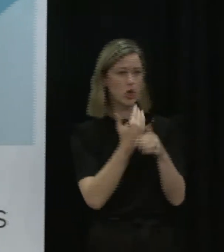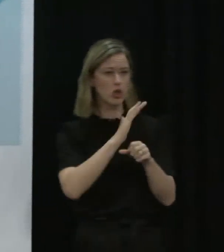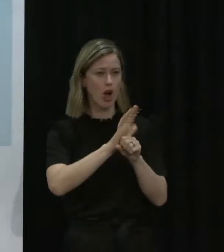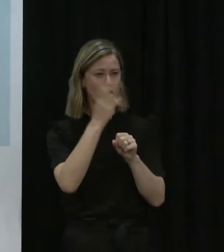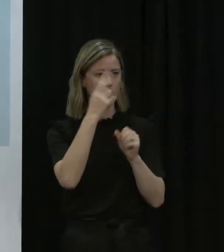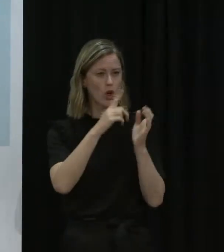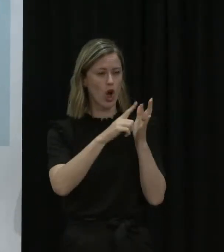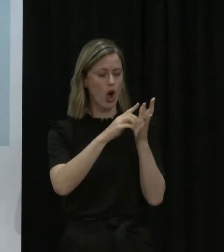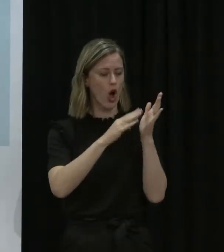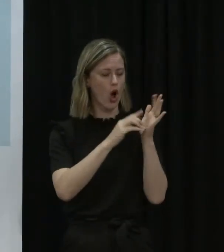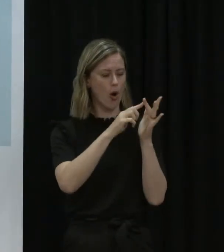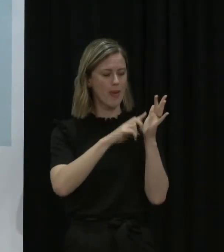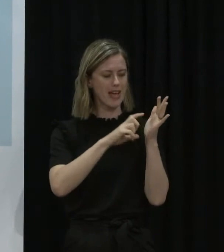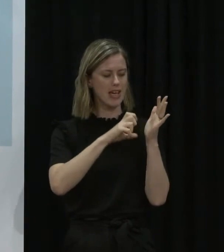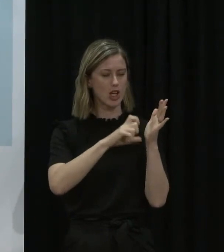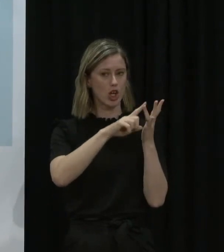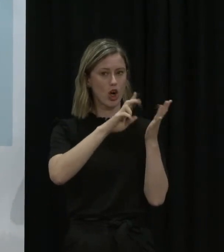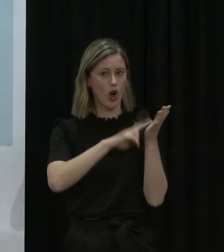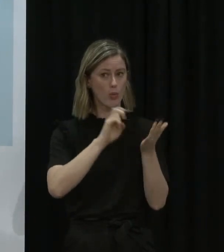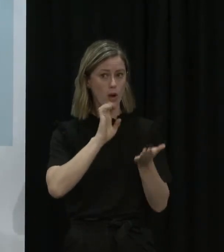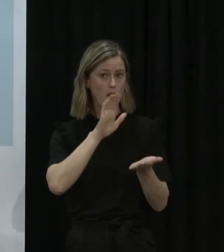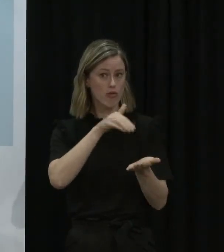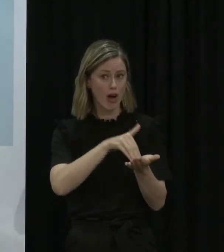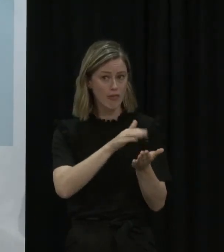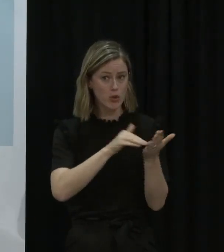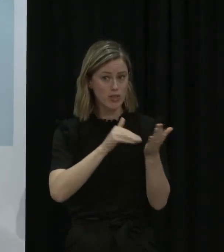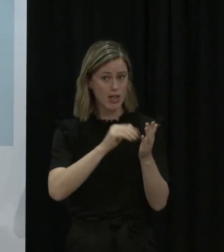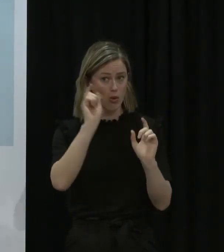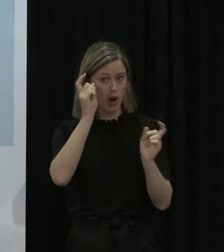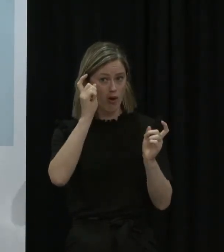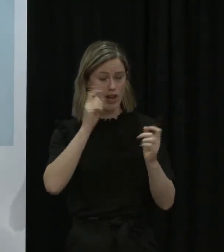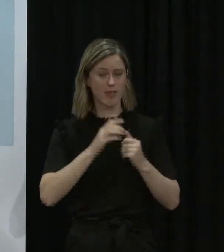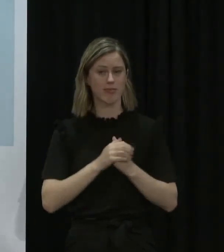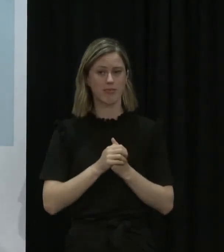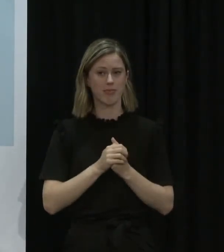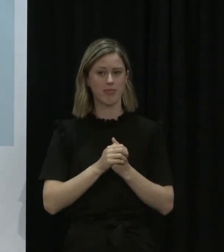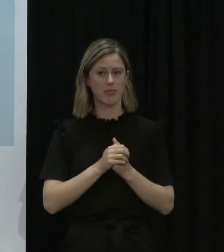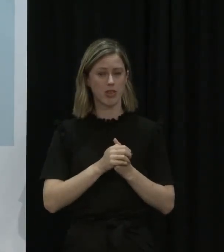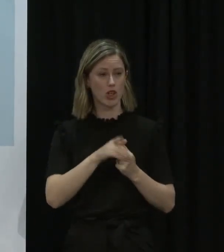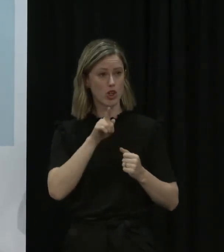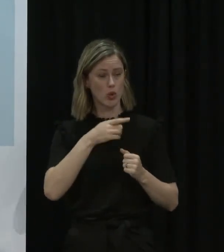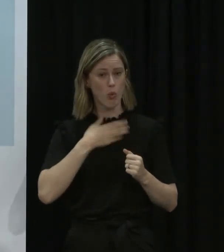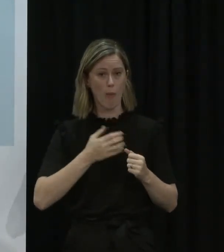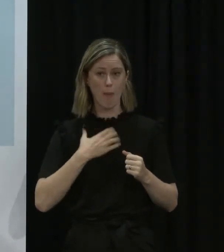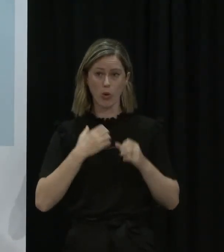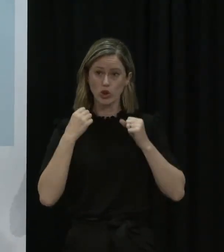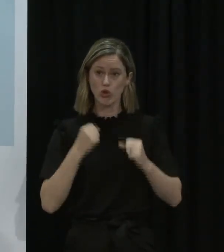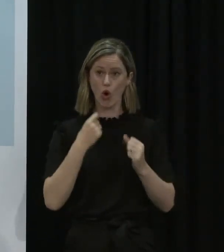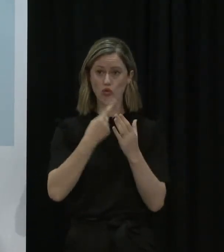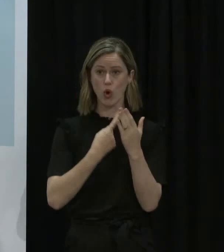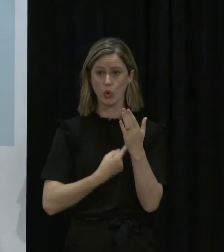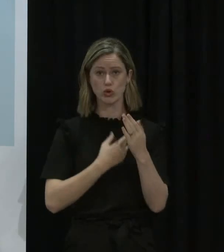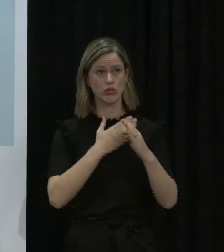Jessica and then I will coe back over here. How concerned are you if Omicron gets into New Zealand